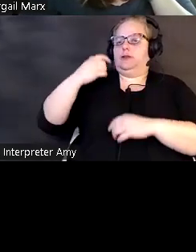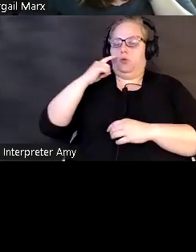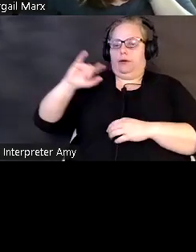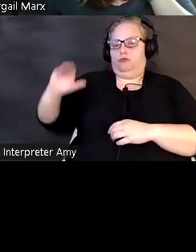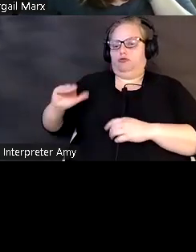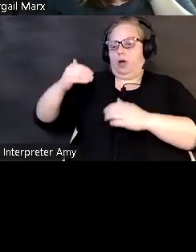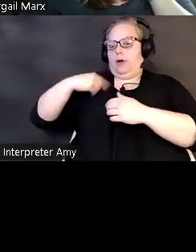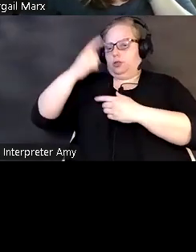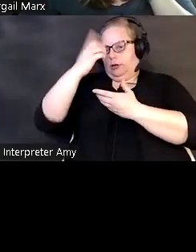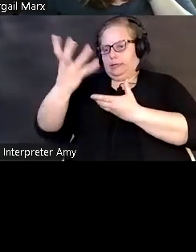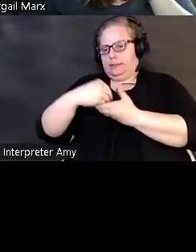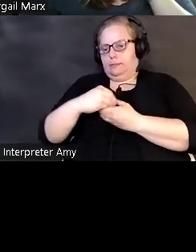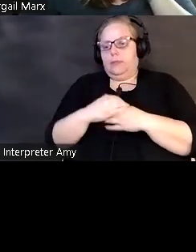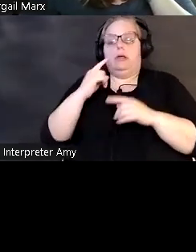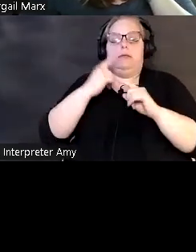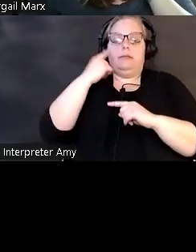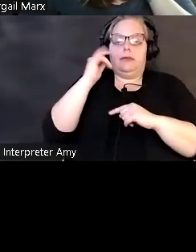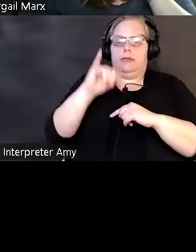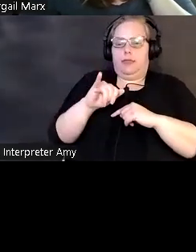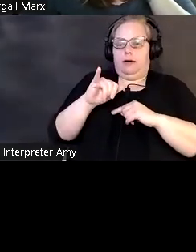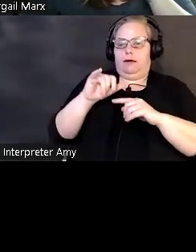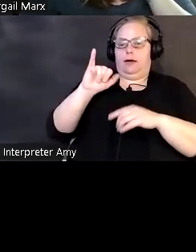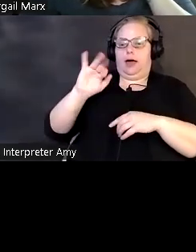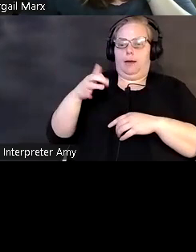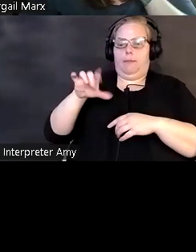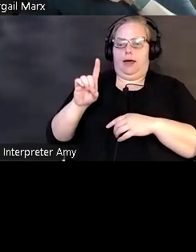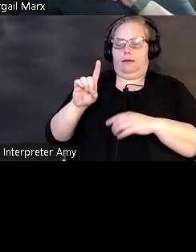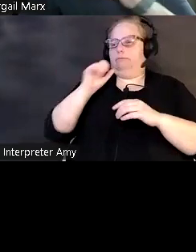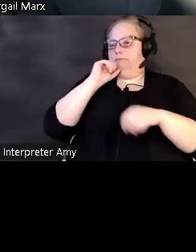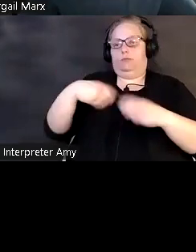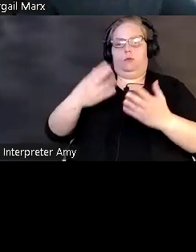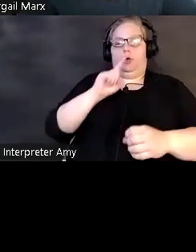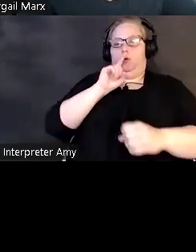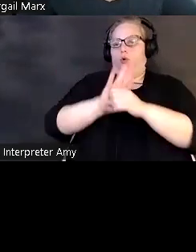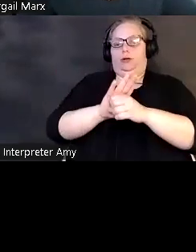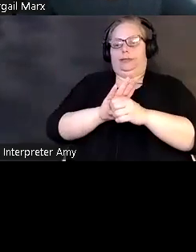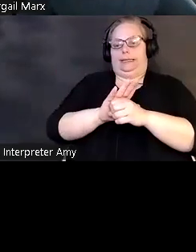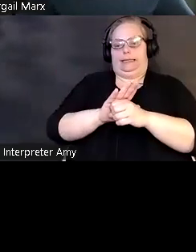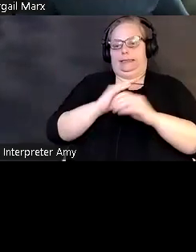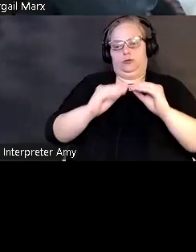about that, that Kiwanis iPad offers no warranty. So our little 4-year-olds, and I would always